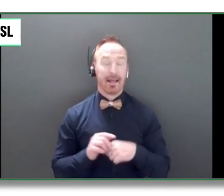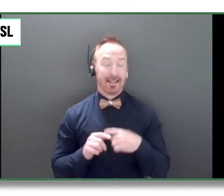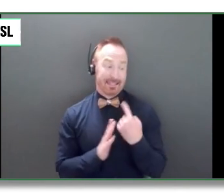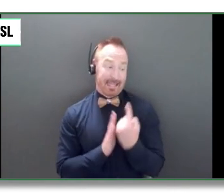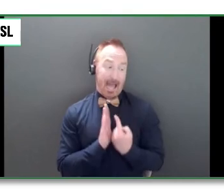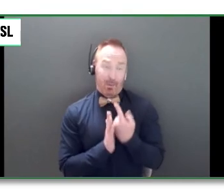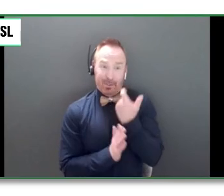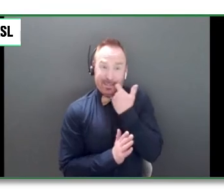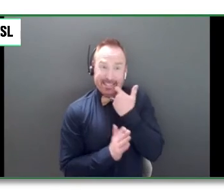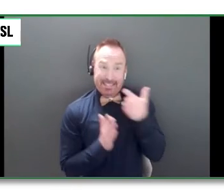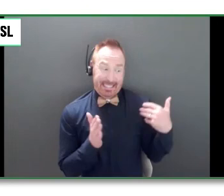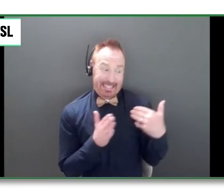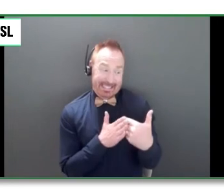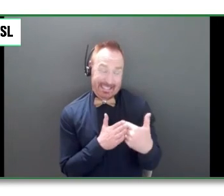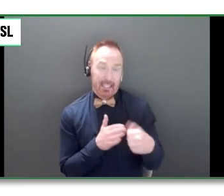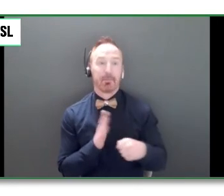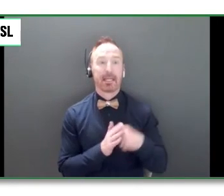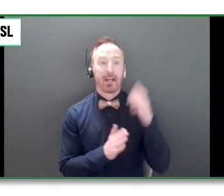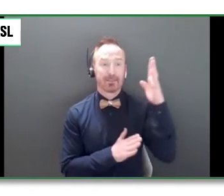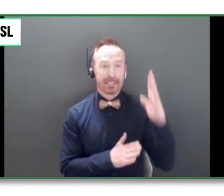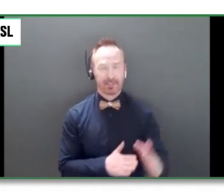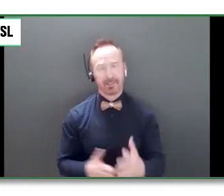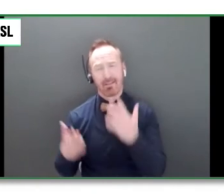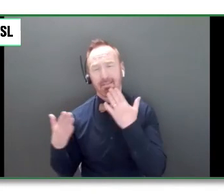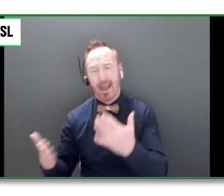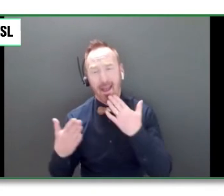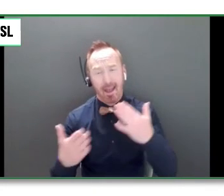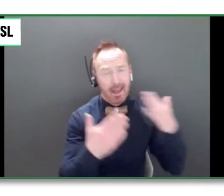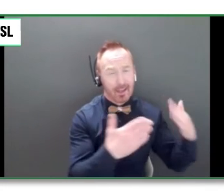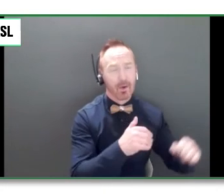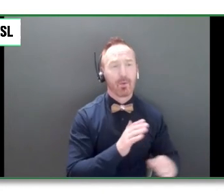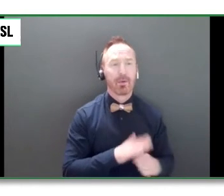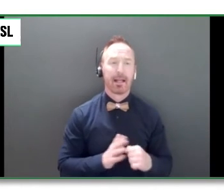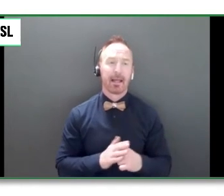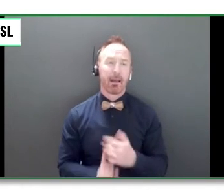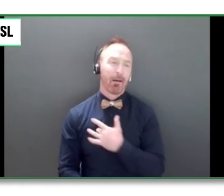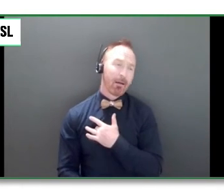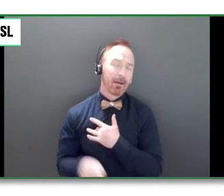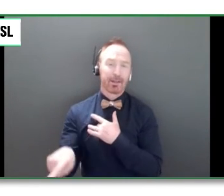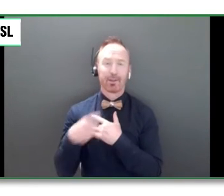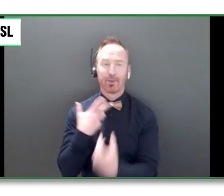you were able to join us today. This has been hugely enlightening. We will take a